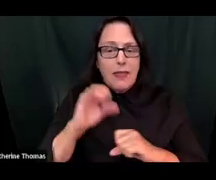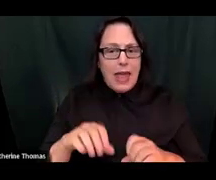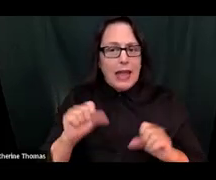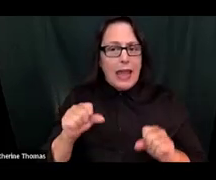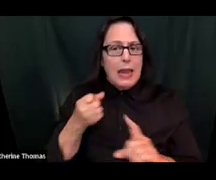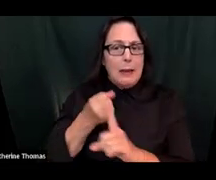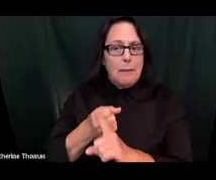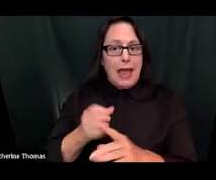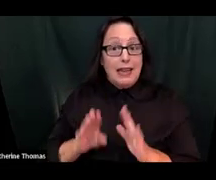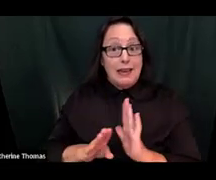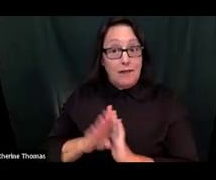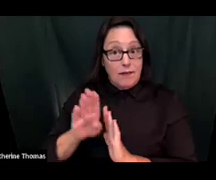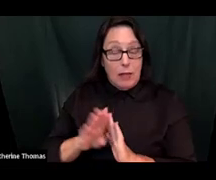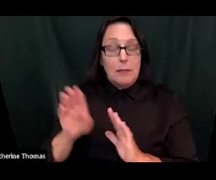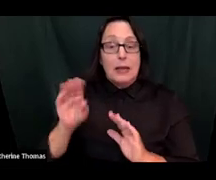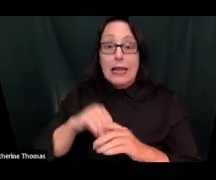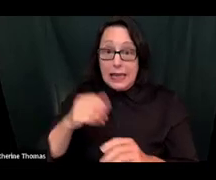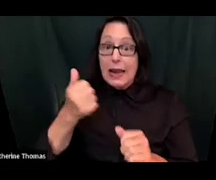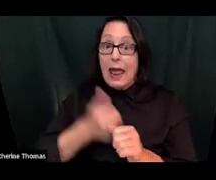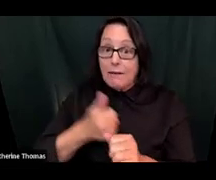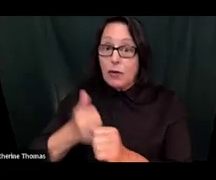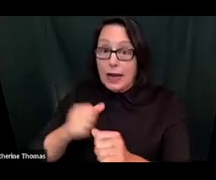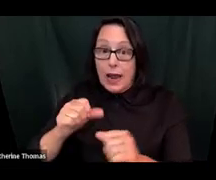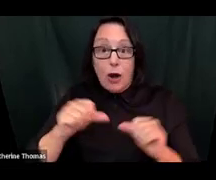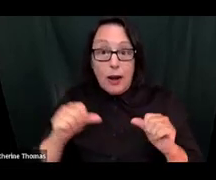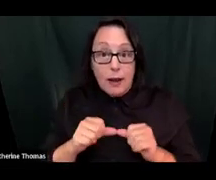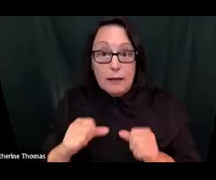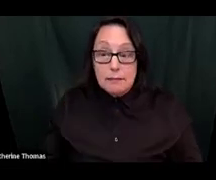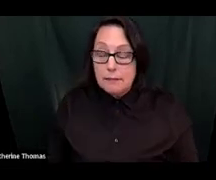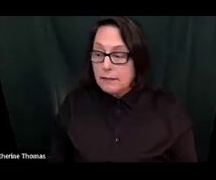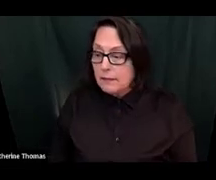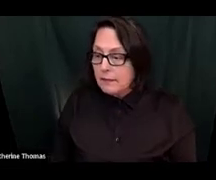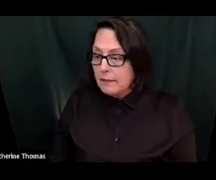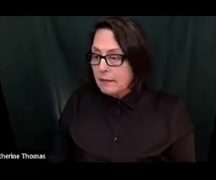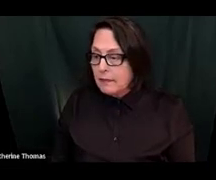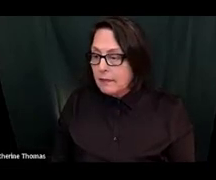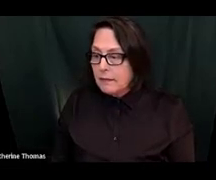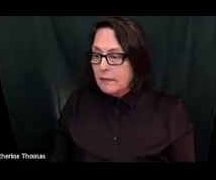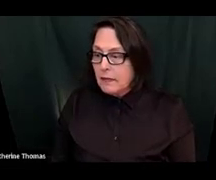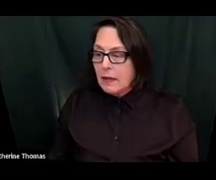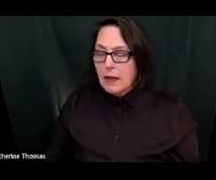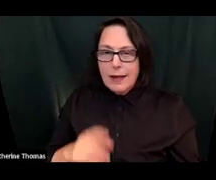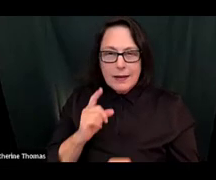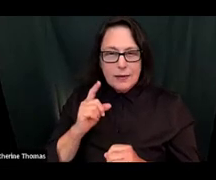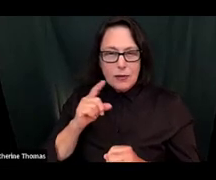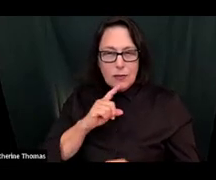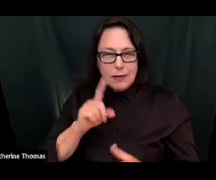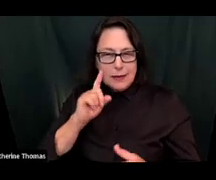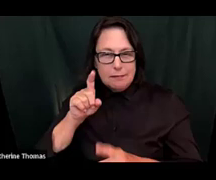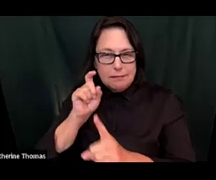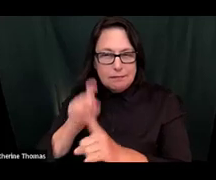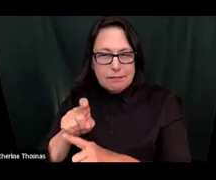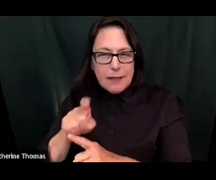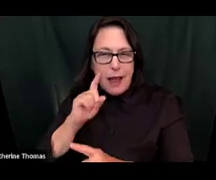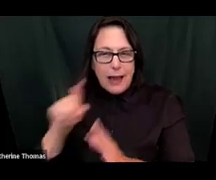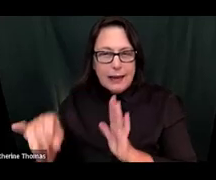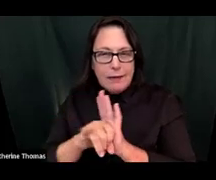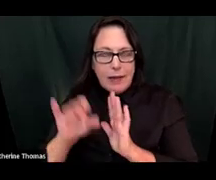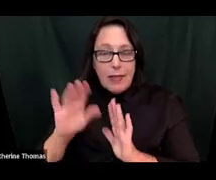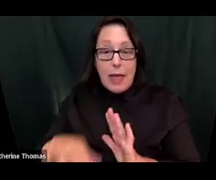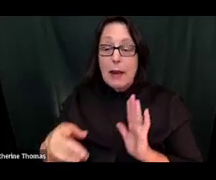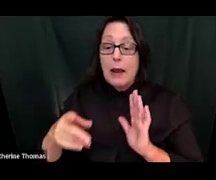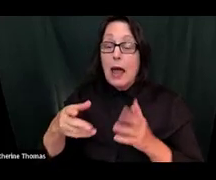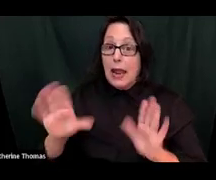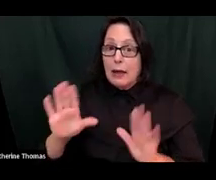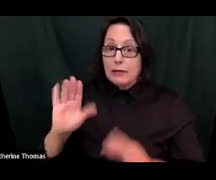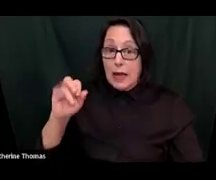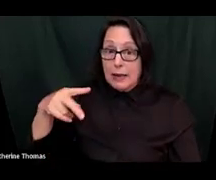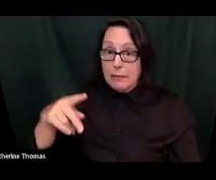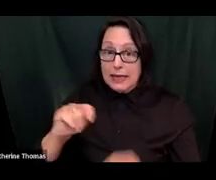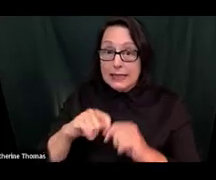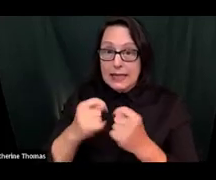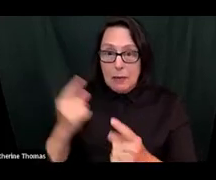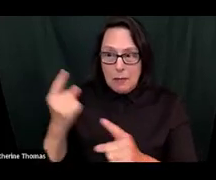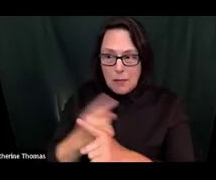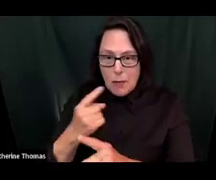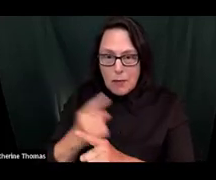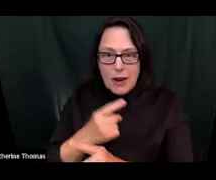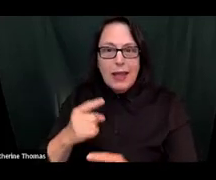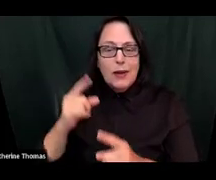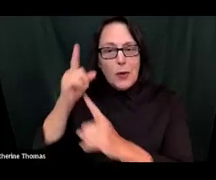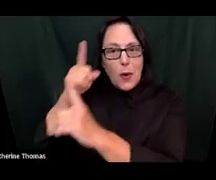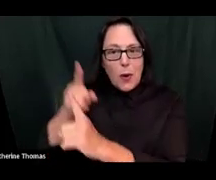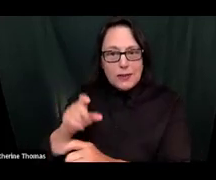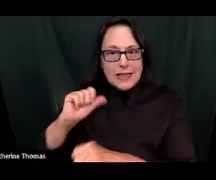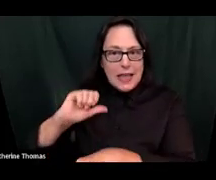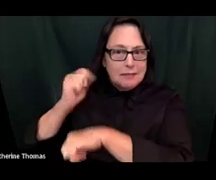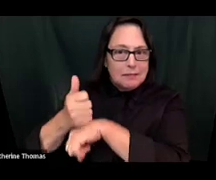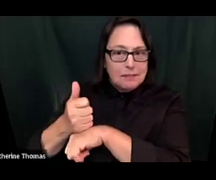area. Correctly identifying blindness allows an IEP team to develop appropriate IEP goals,